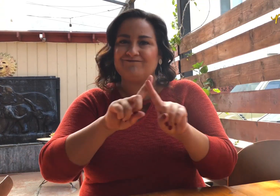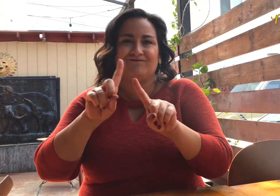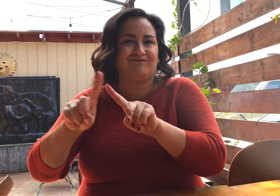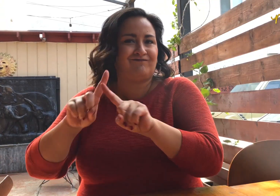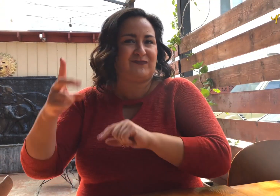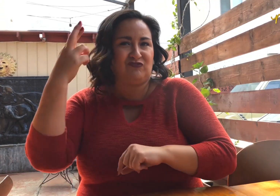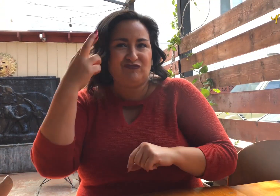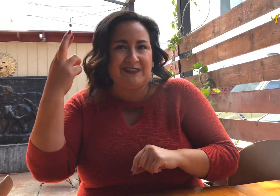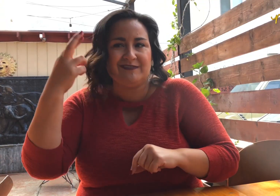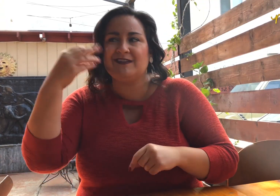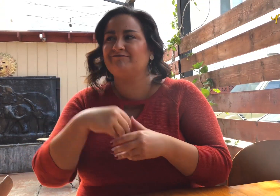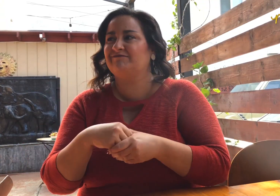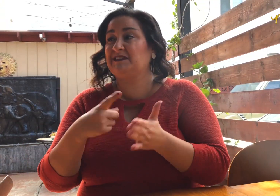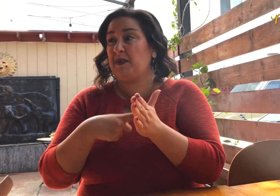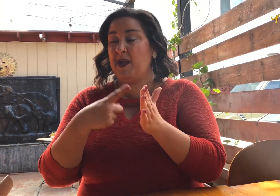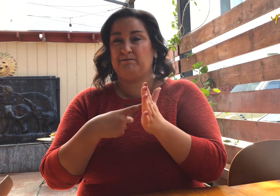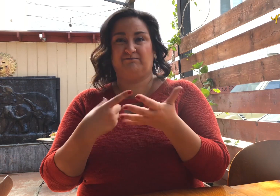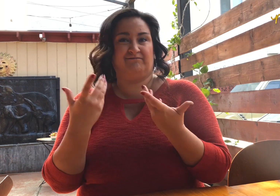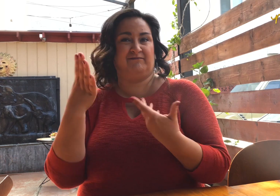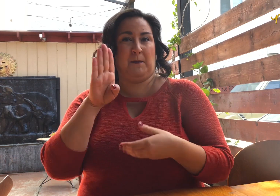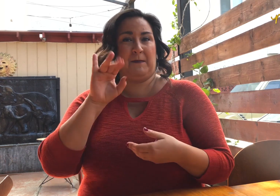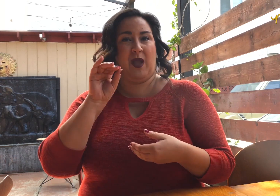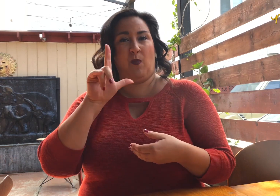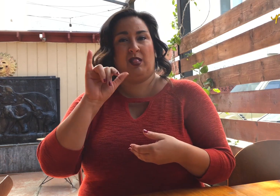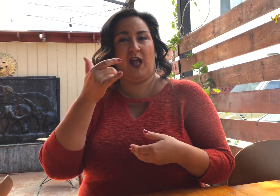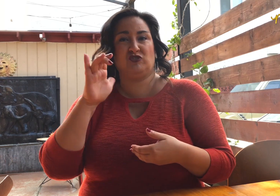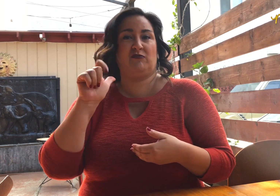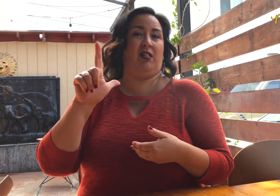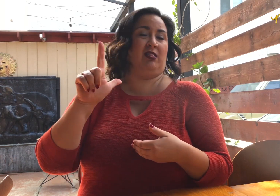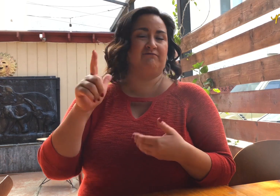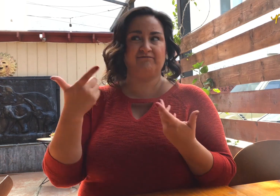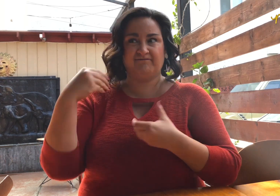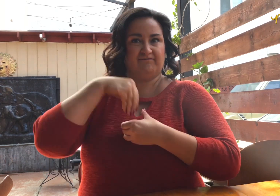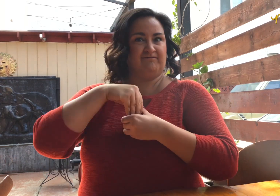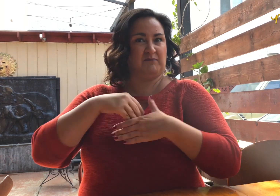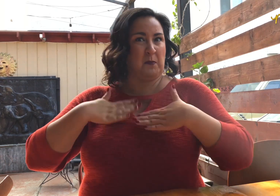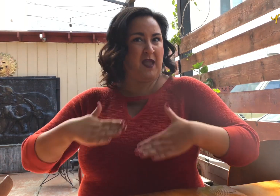Sometimes it's biological factors,